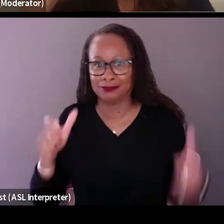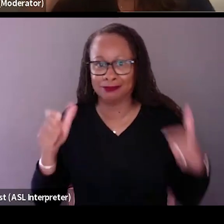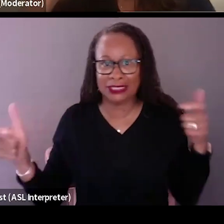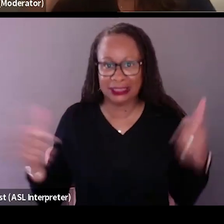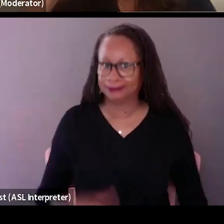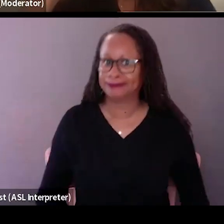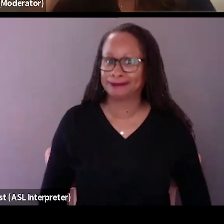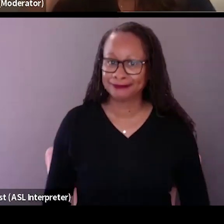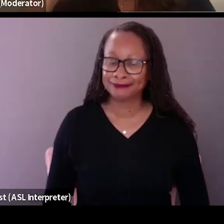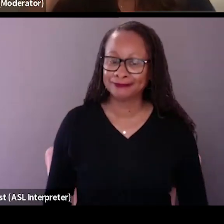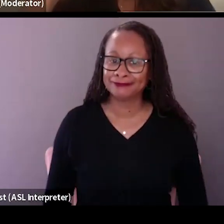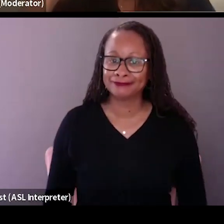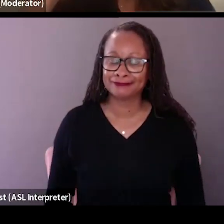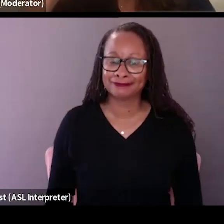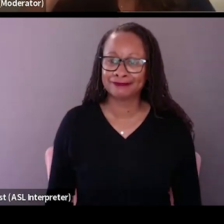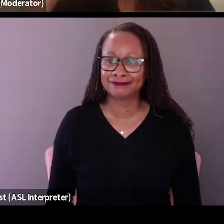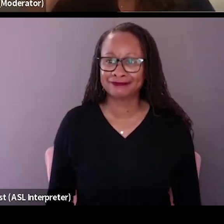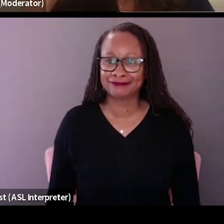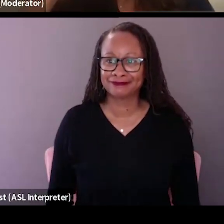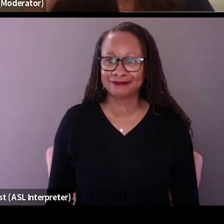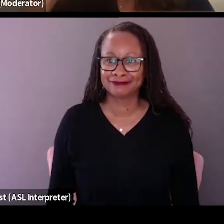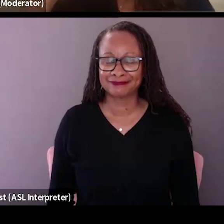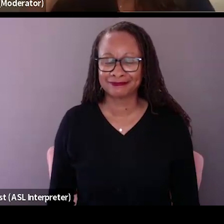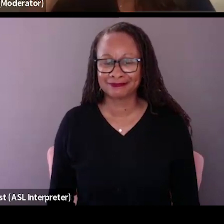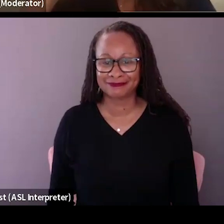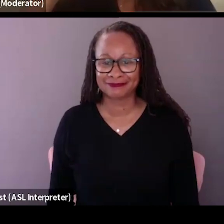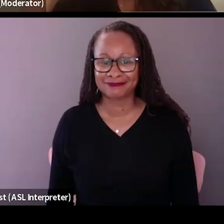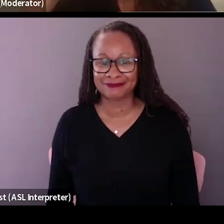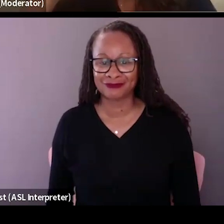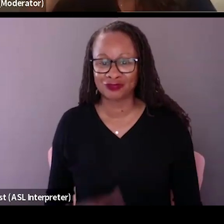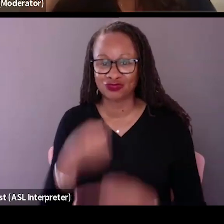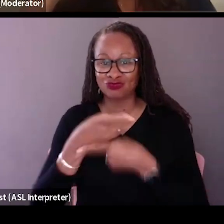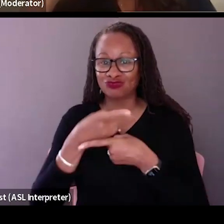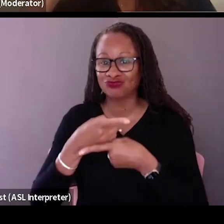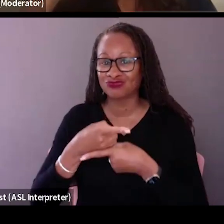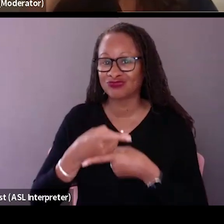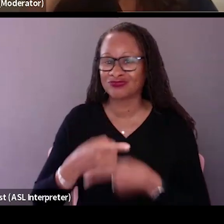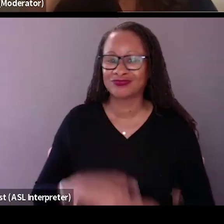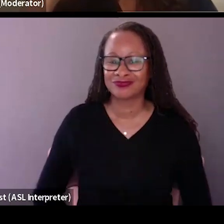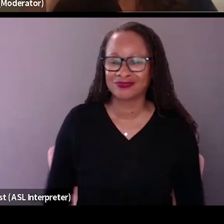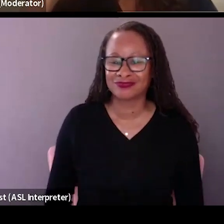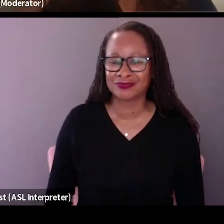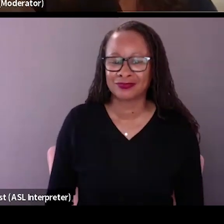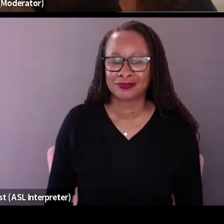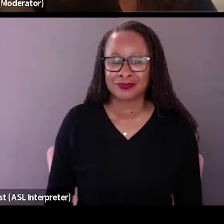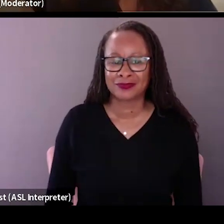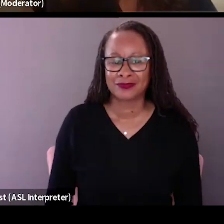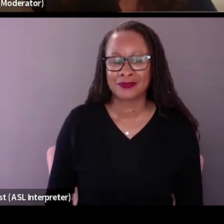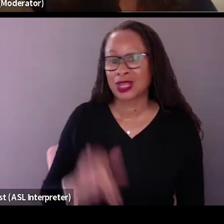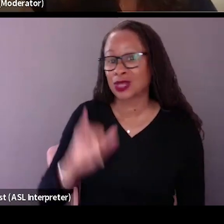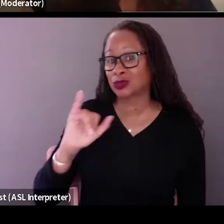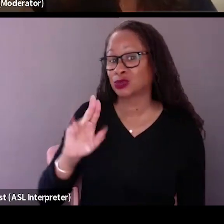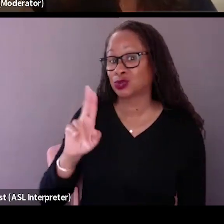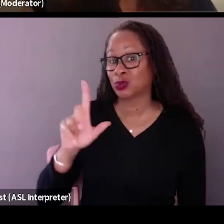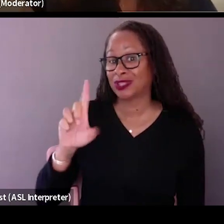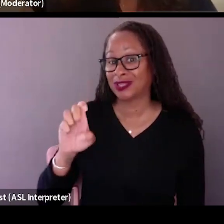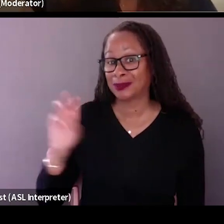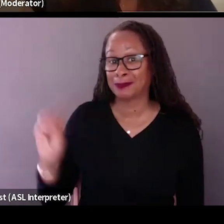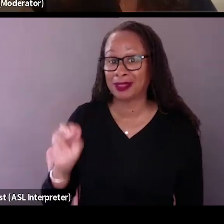you know, size audience basically. Oh my gosh. Well, the evidence is so damning against him,